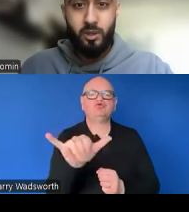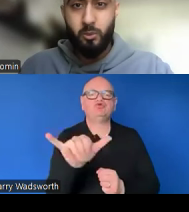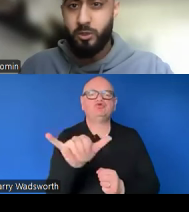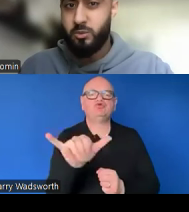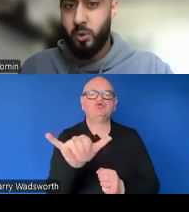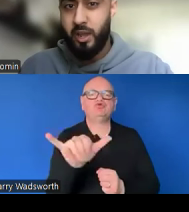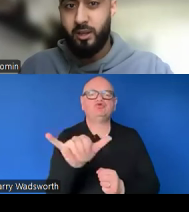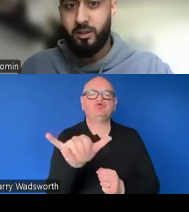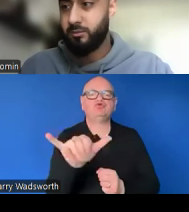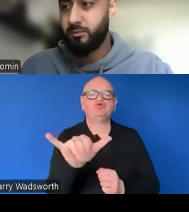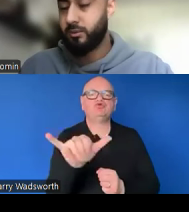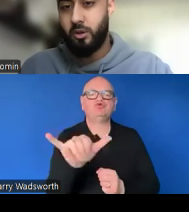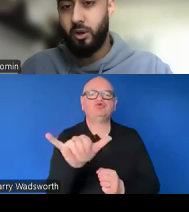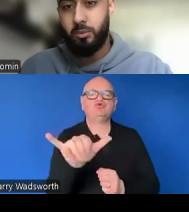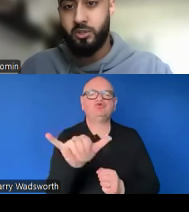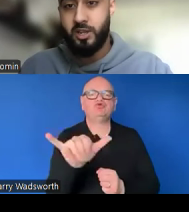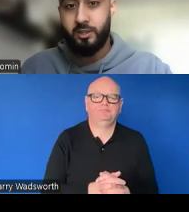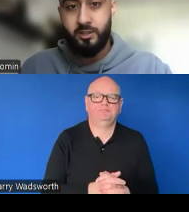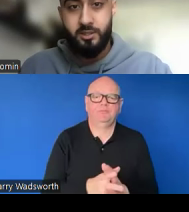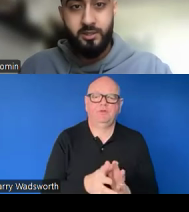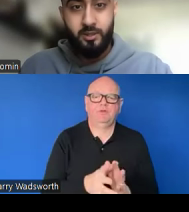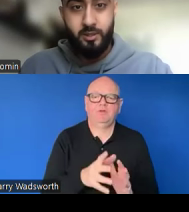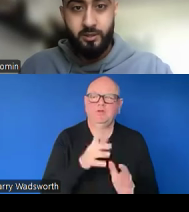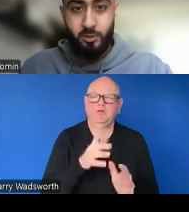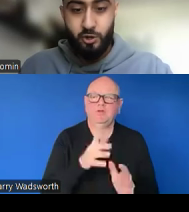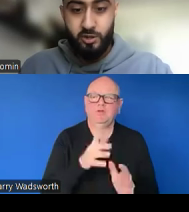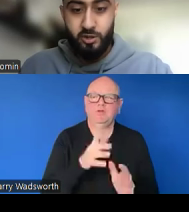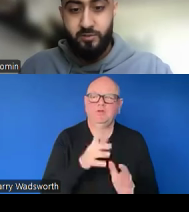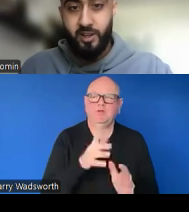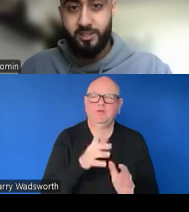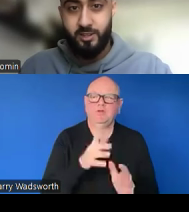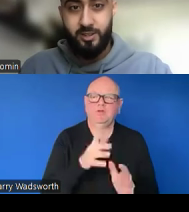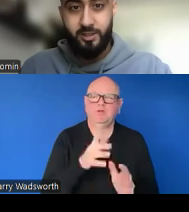We will just wait a couple more seconds. The majority of you have answered.